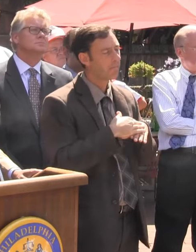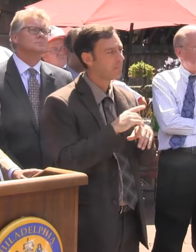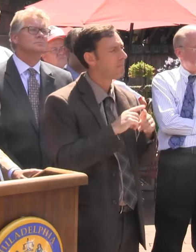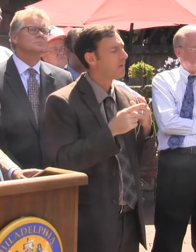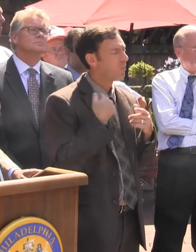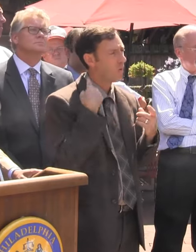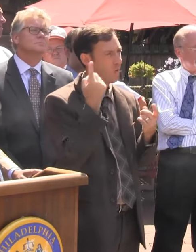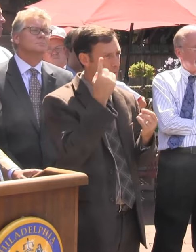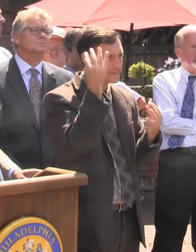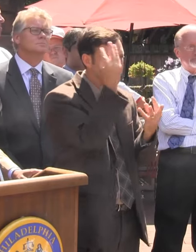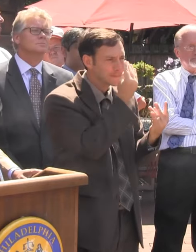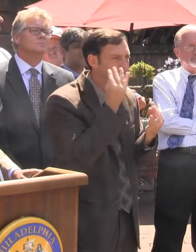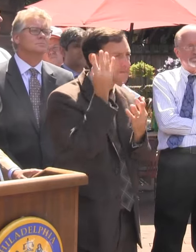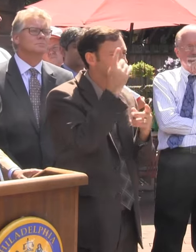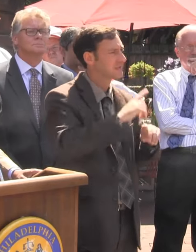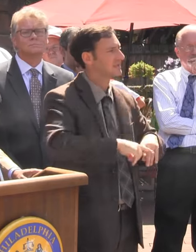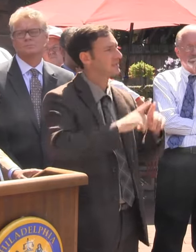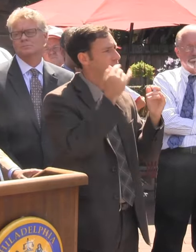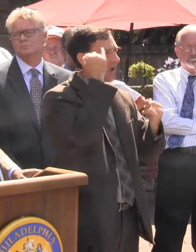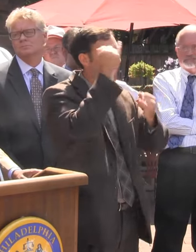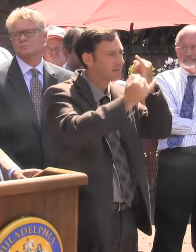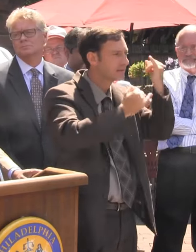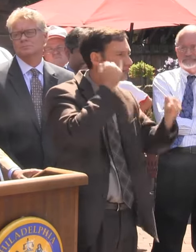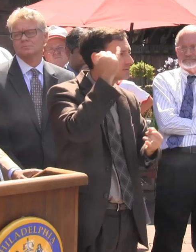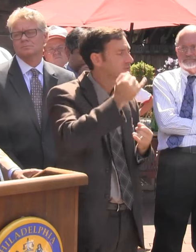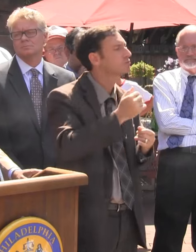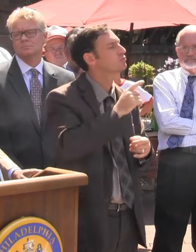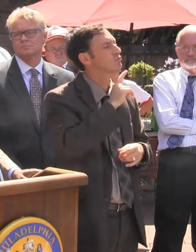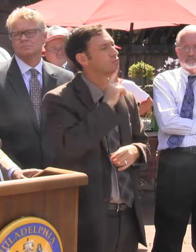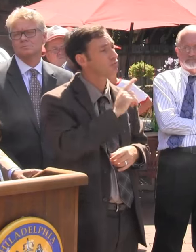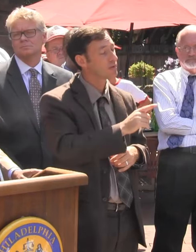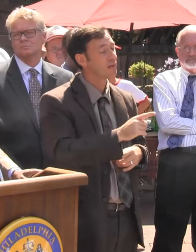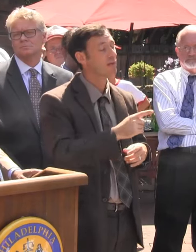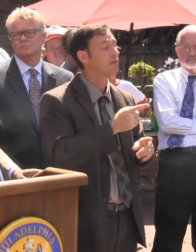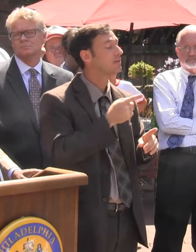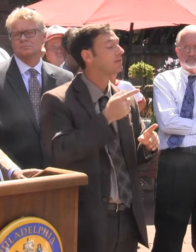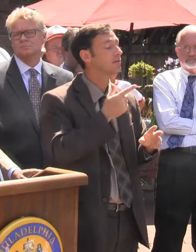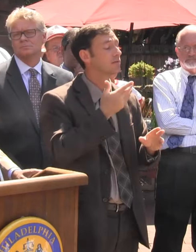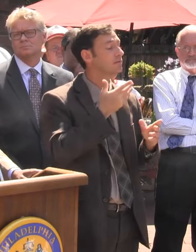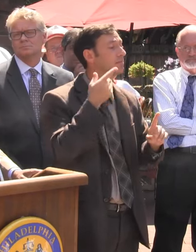thinking about different things, so the really really short answer is, it is not in any way